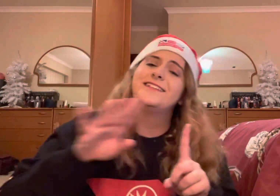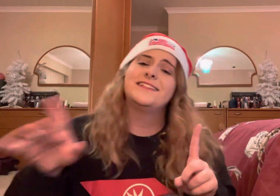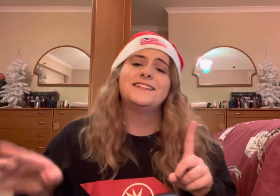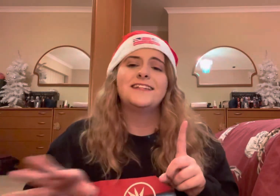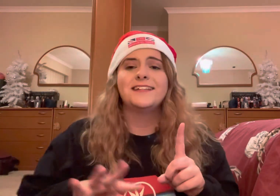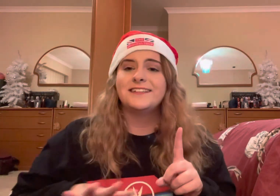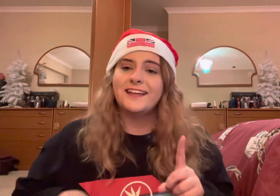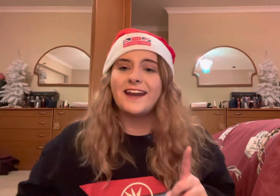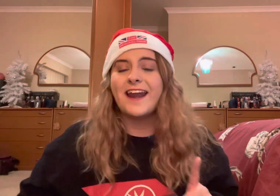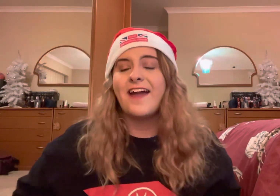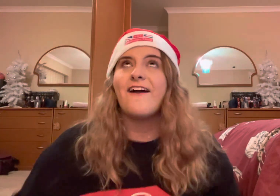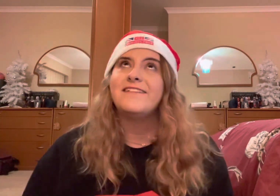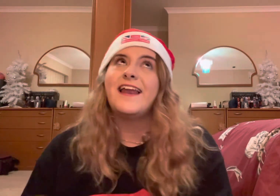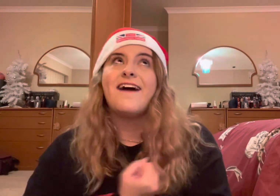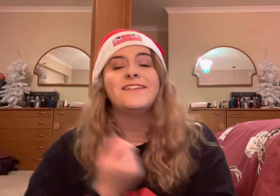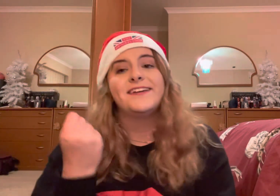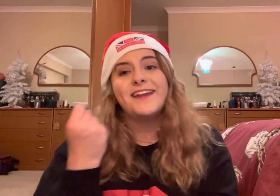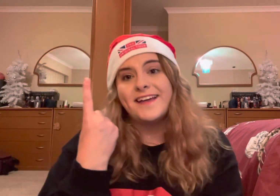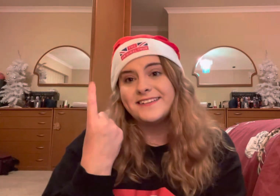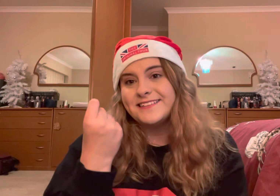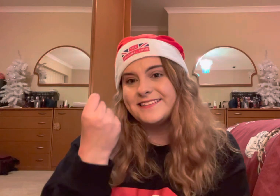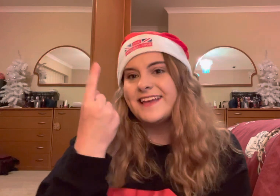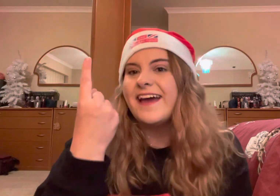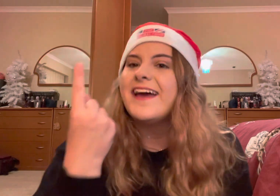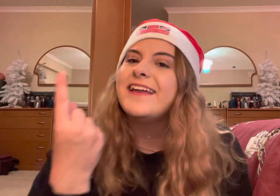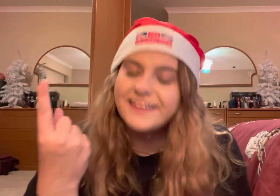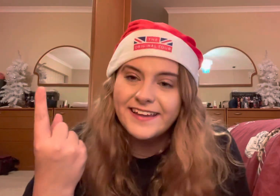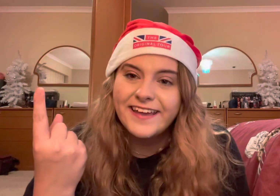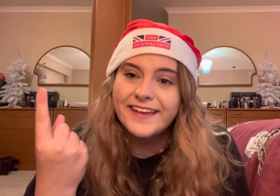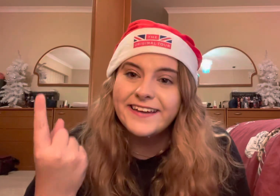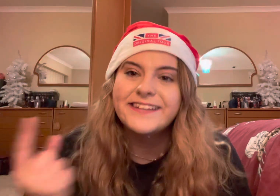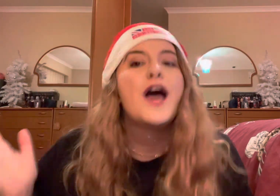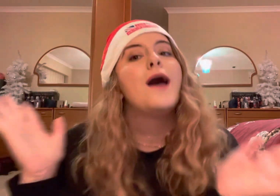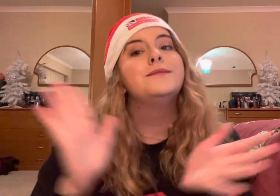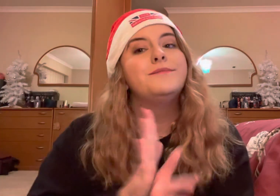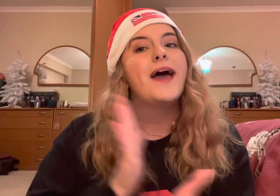It's the season Love and understanding 0:03:14.215,1193:02:47.295 Merry Christmas everyone Merry Christmas everyone